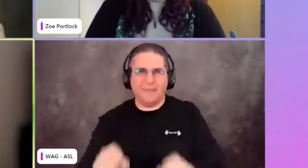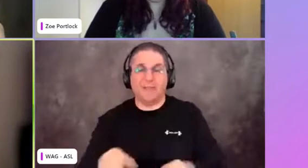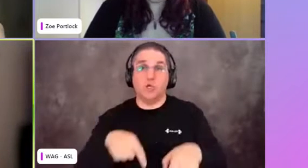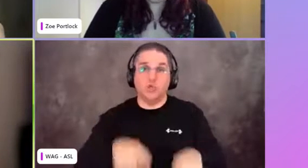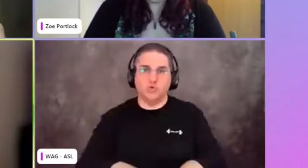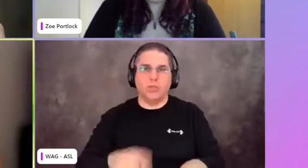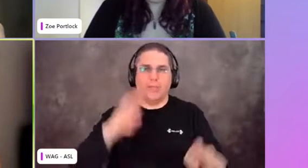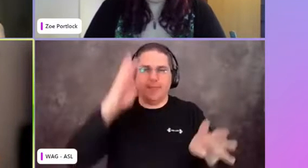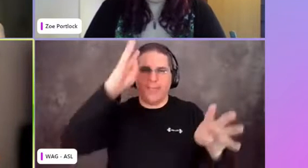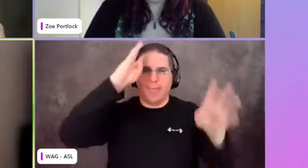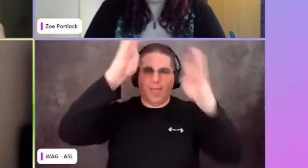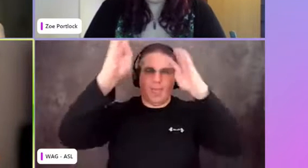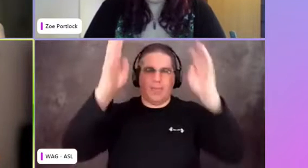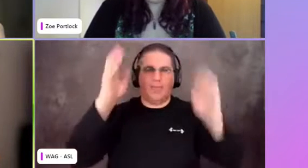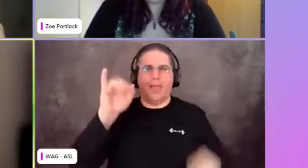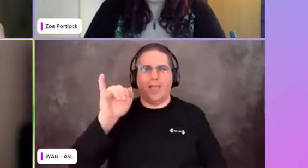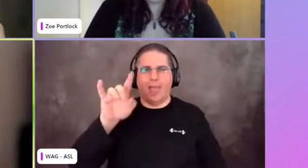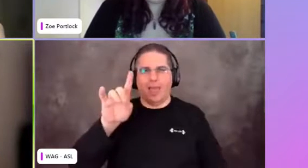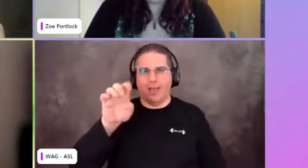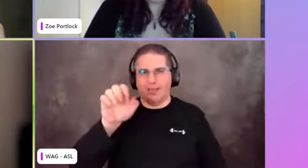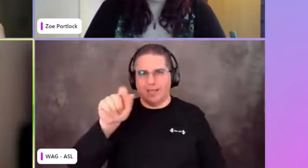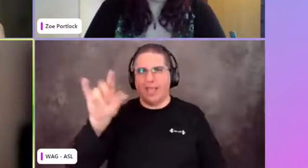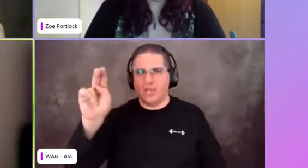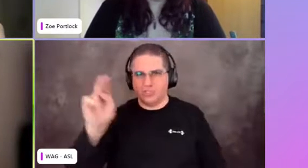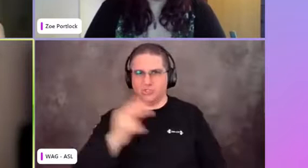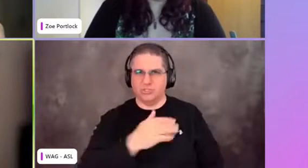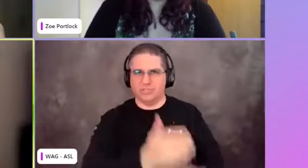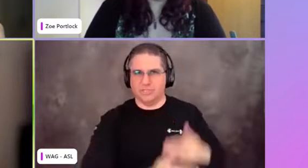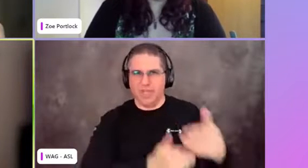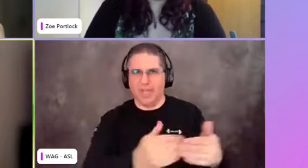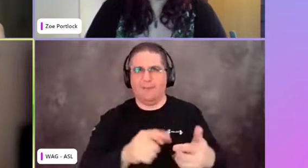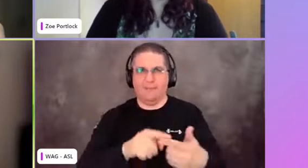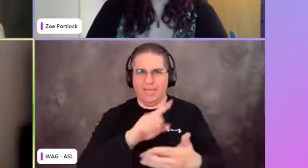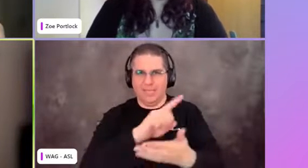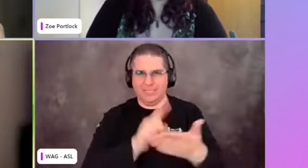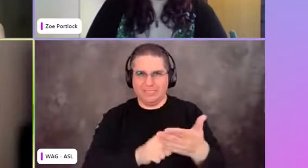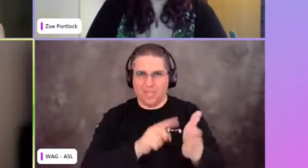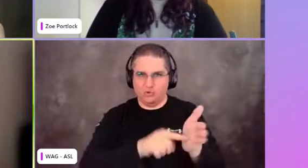accessibility thinking and to ideation